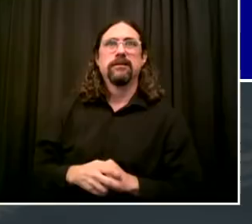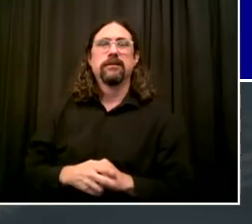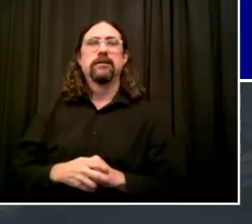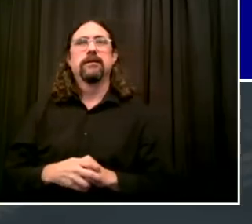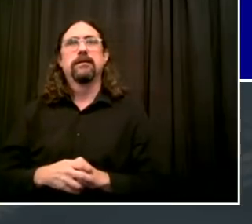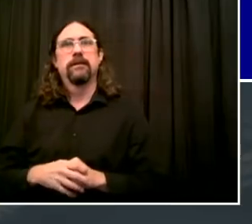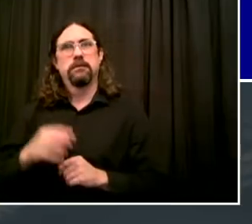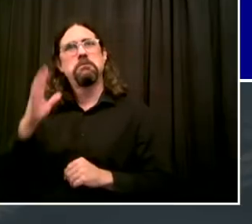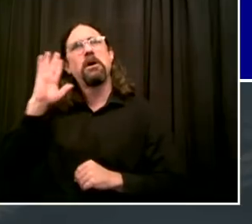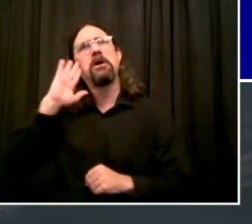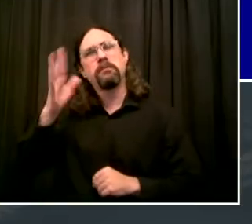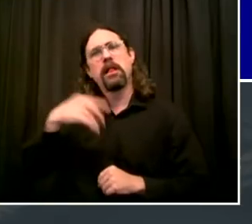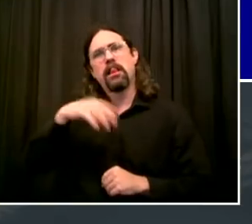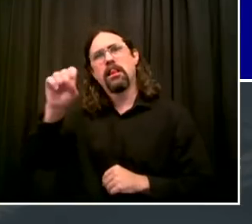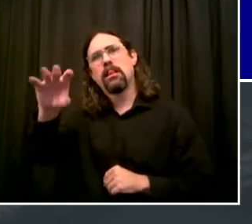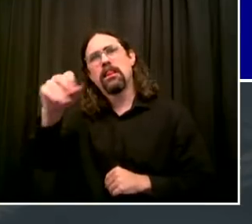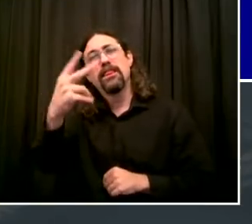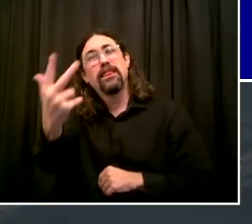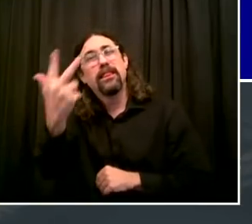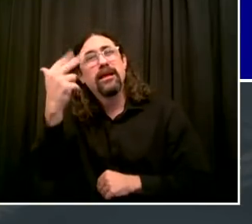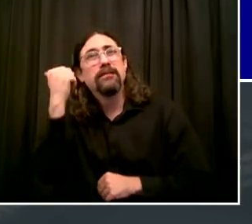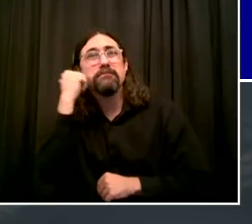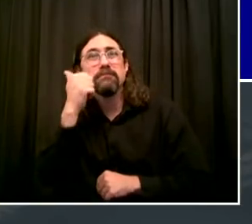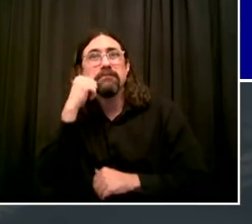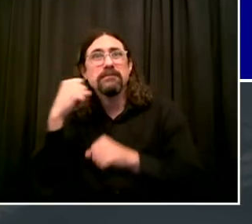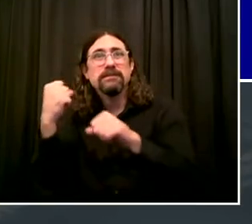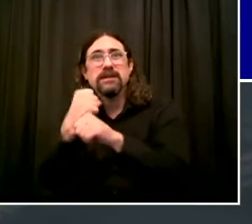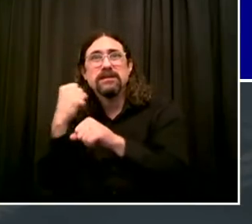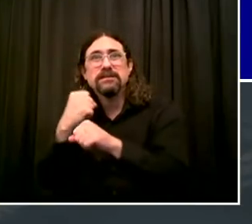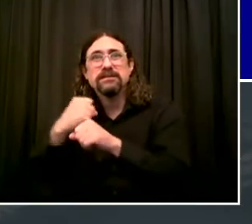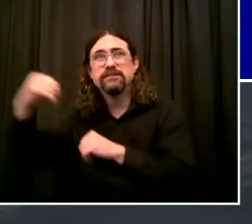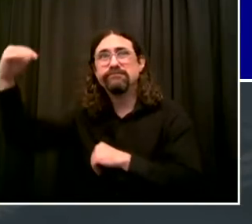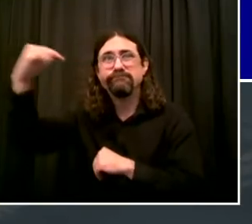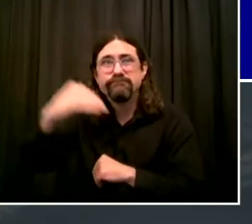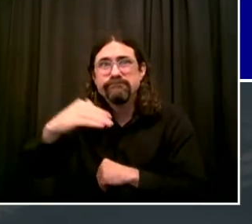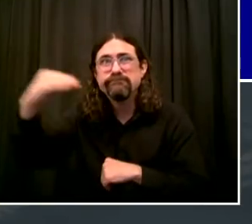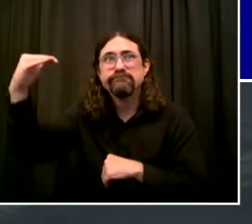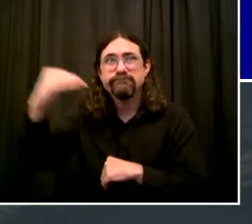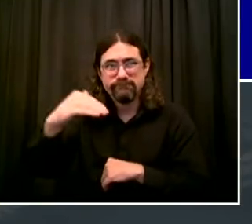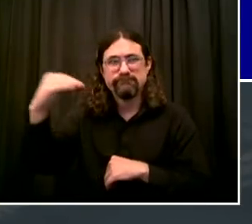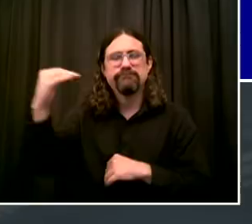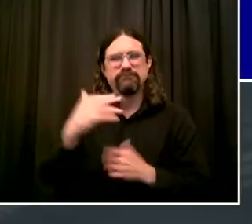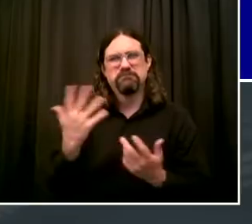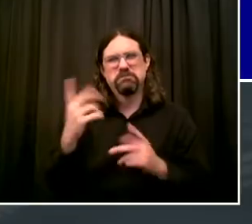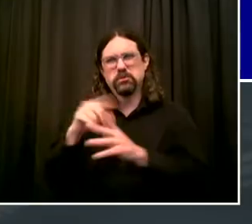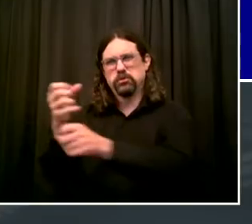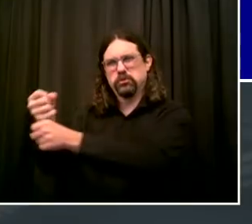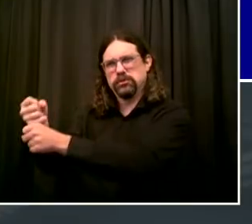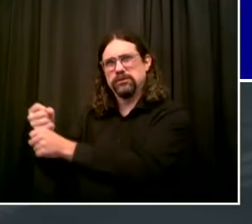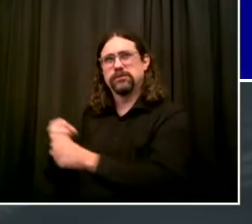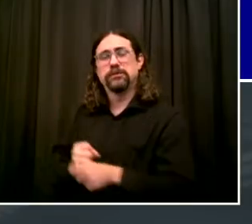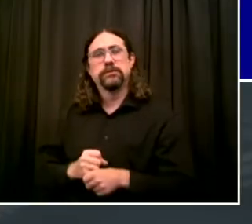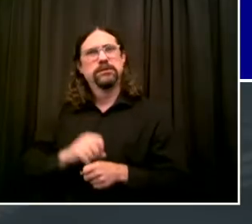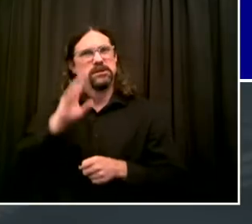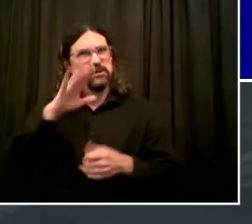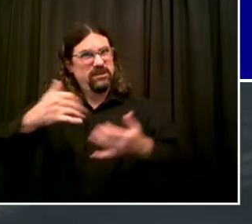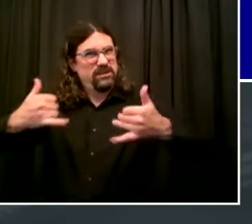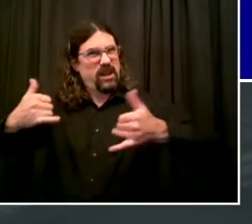ABOUT. WE ARE GOING TO GO OVER THE INDICATORS AND THE GOOD NEWS IS THAT HEALTH INDICATORS ARE